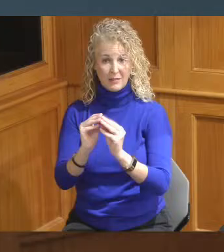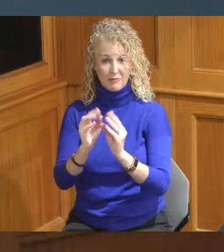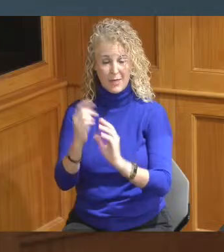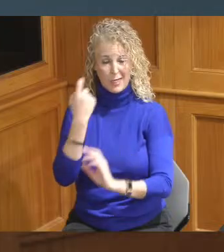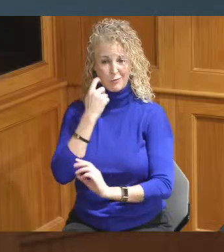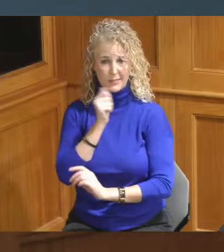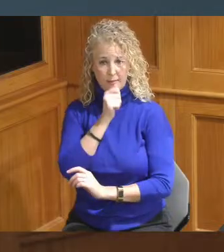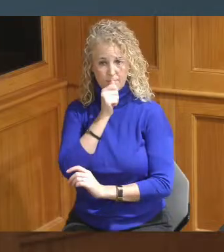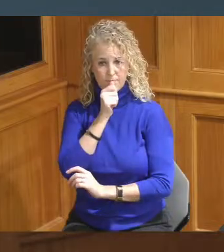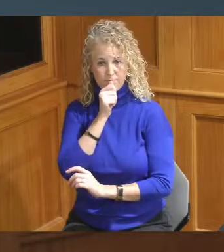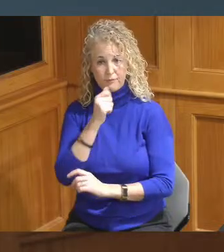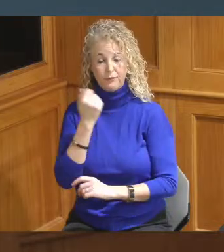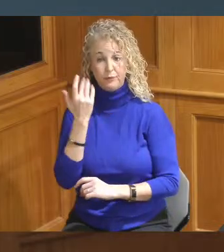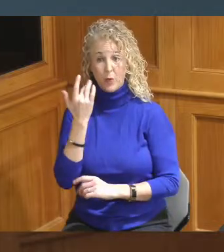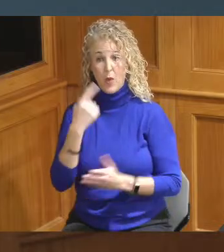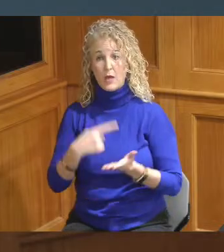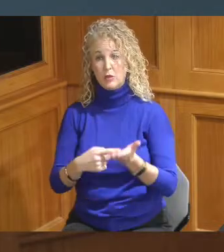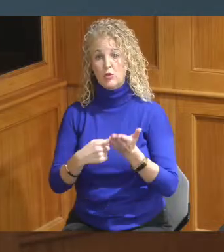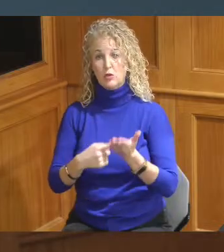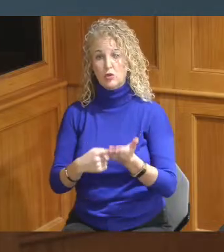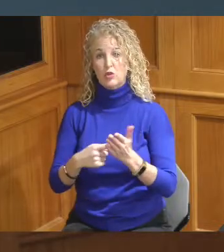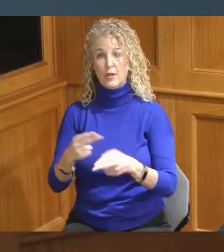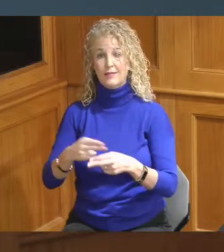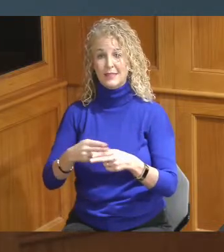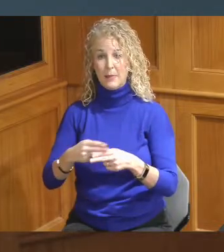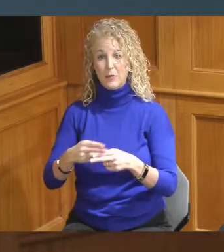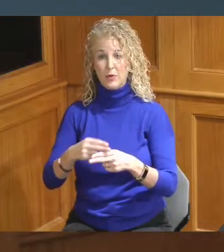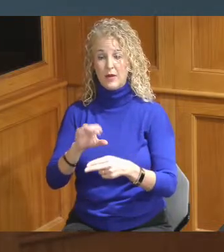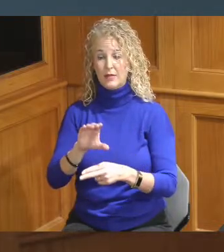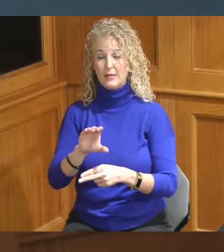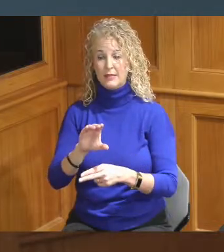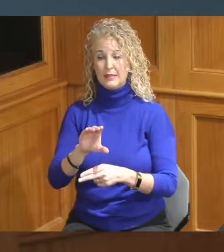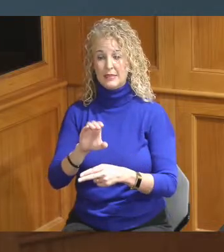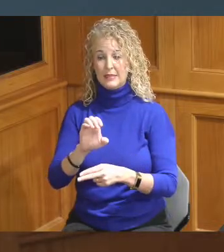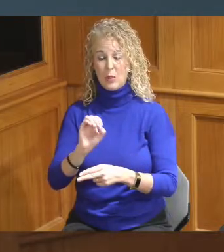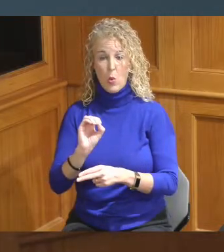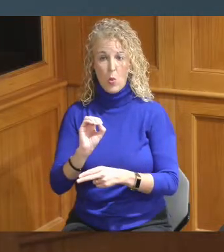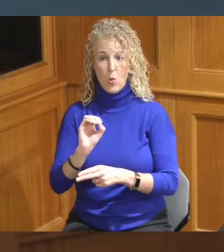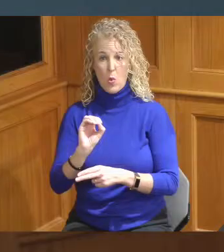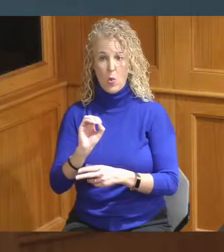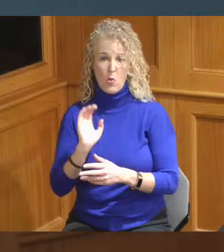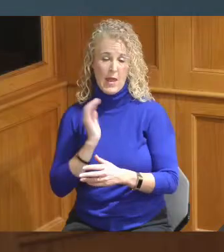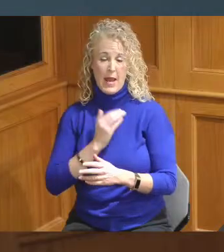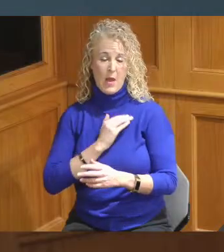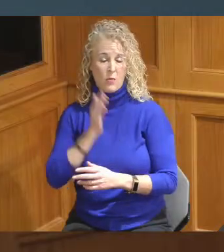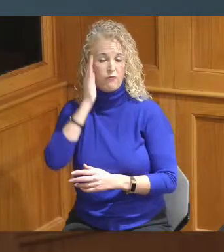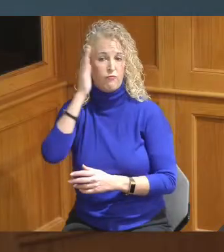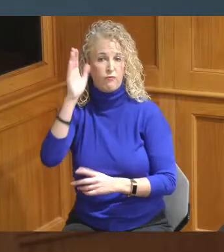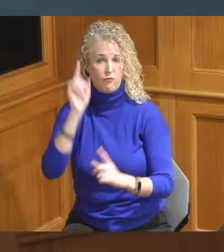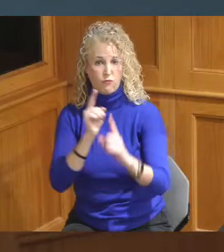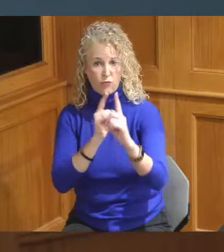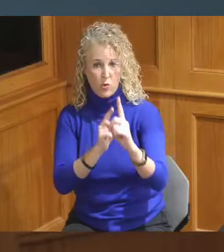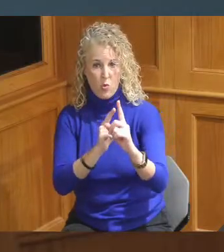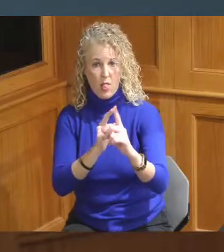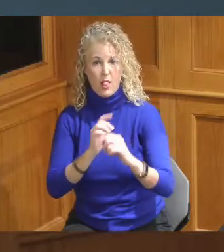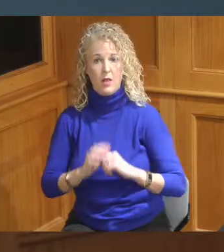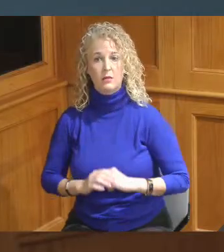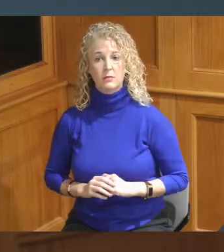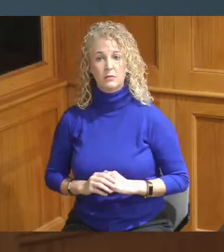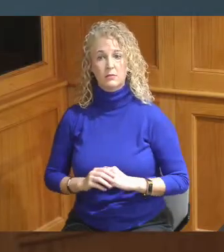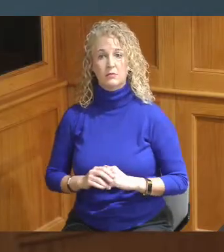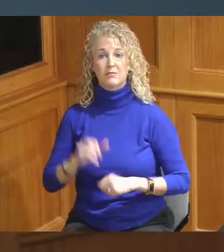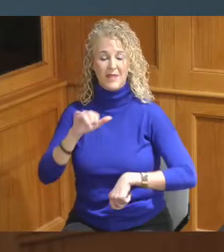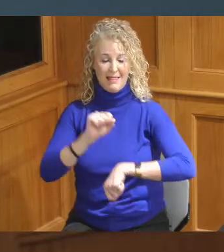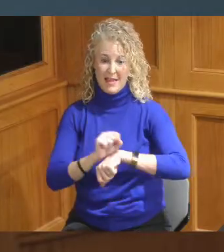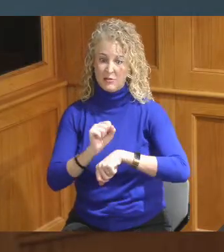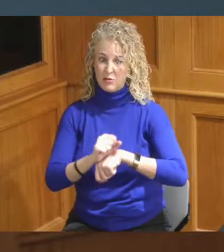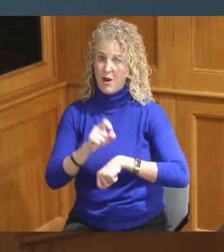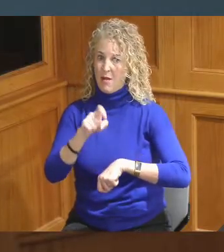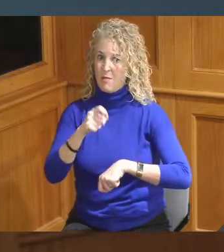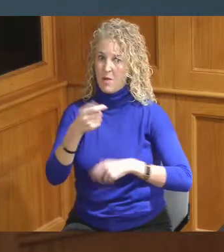to talk about interim CEOs and where we're moving forward to try and fill that position and I don't